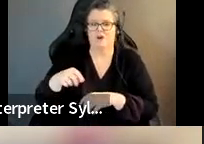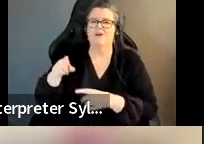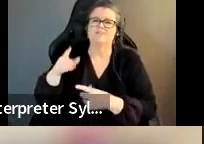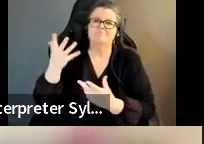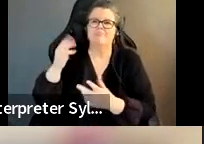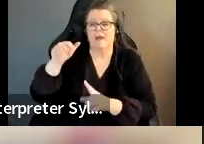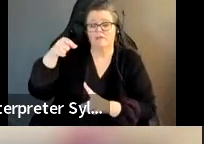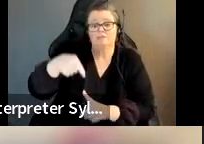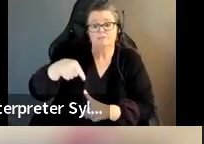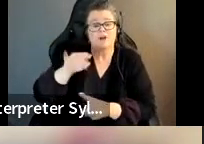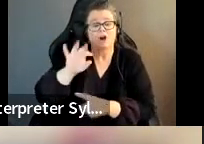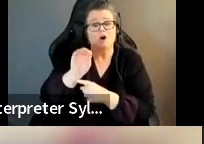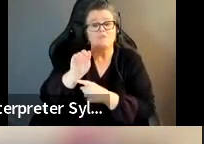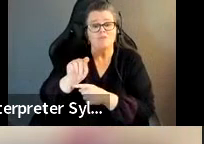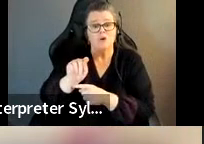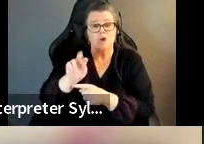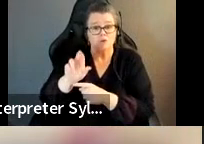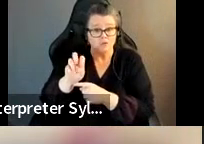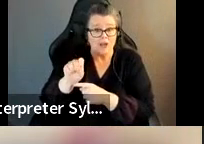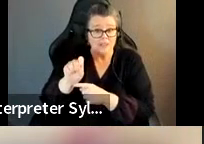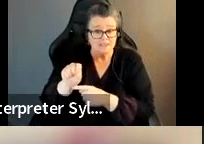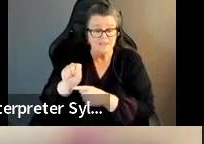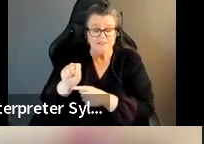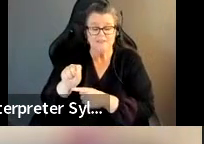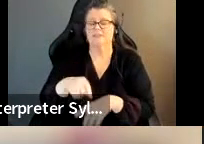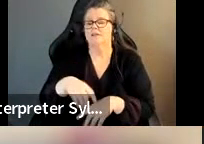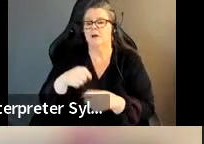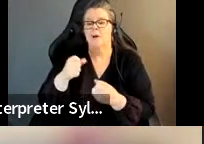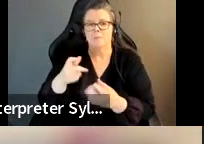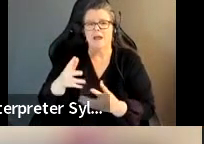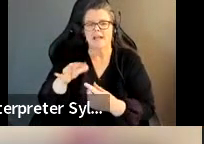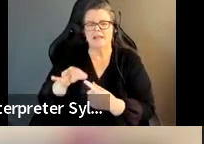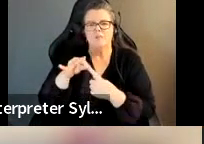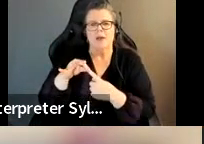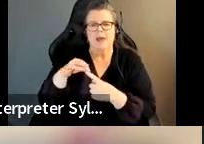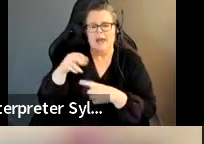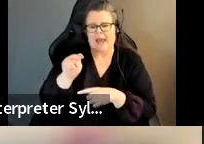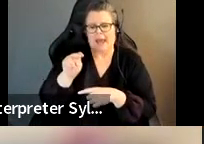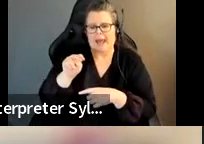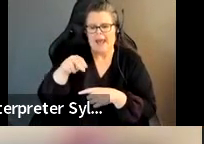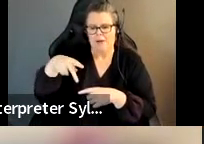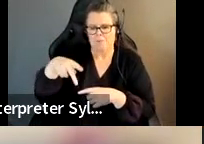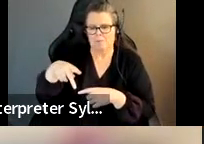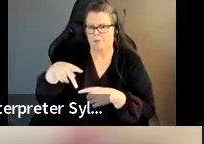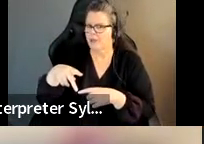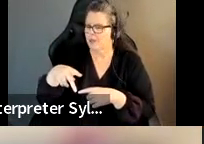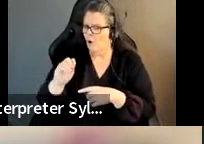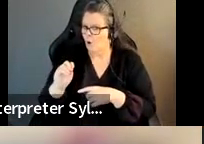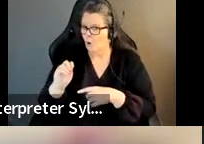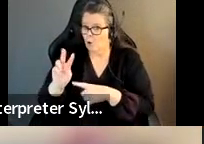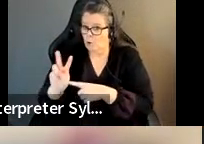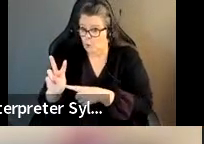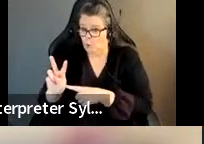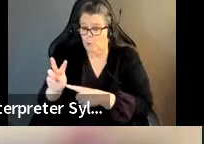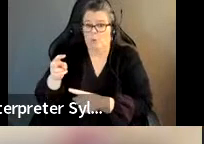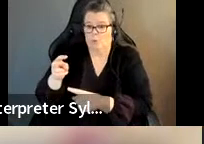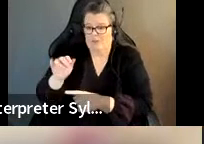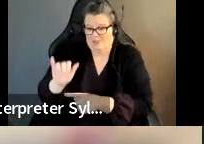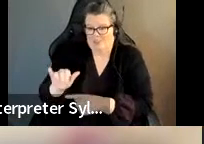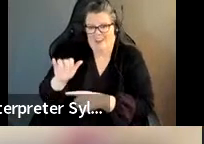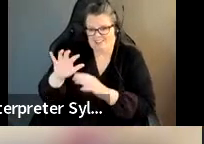A lot of particularly M302-type equipment has a foot rest, and so if you lower the seat